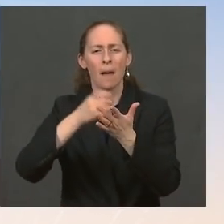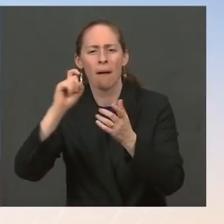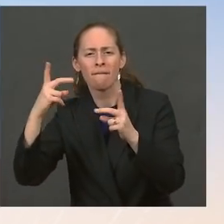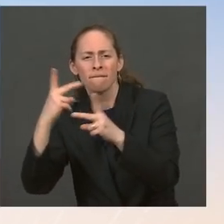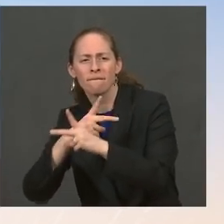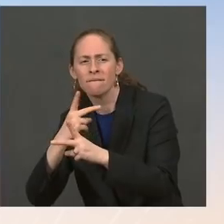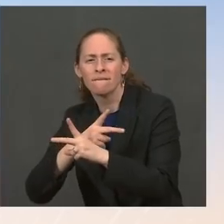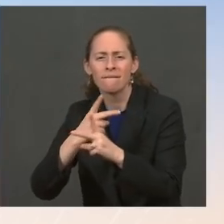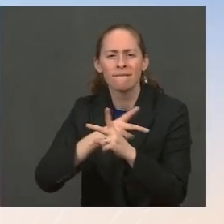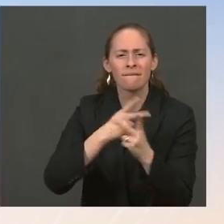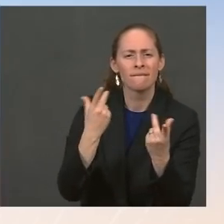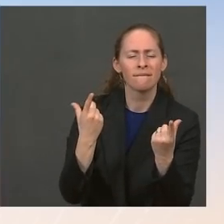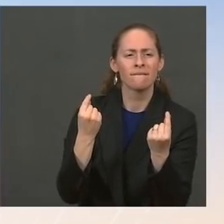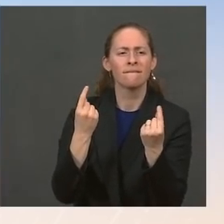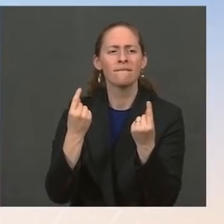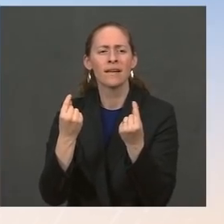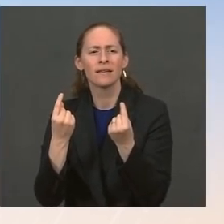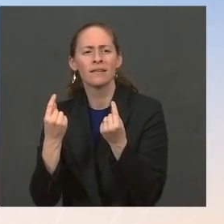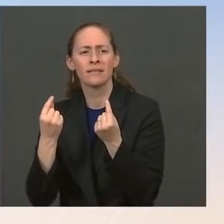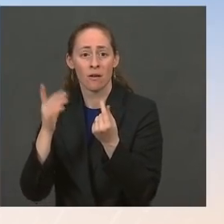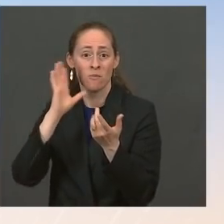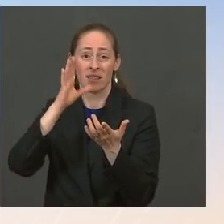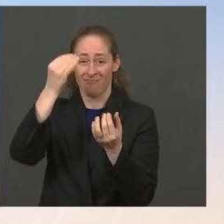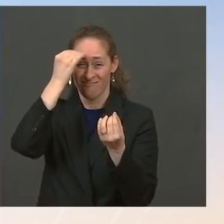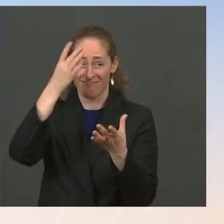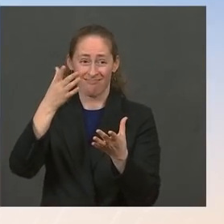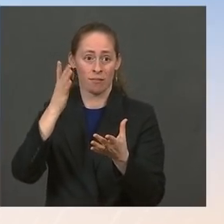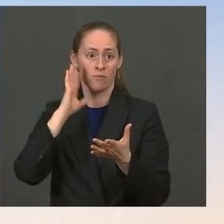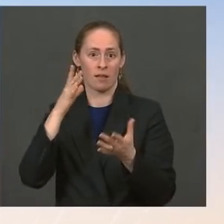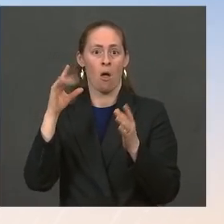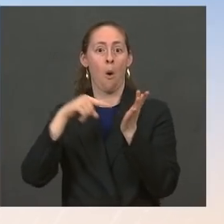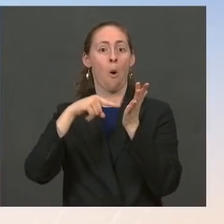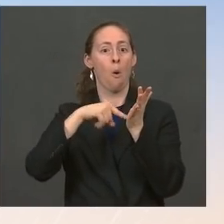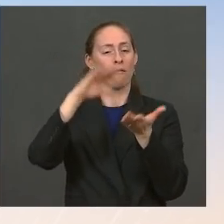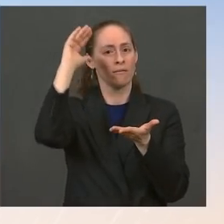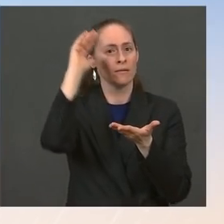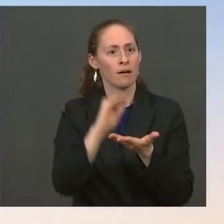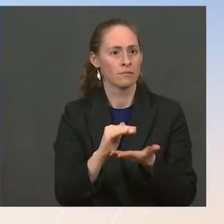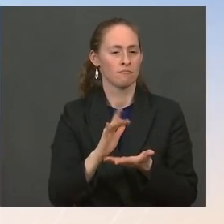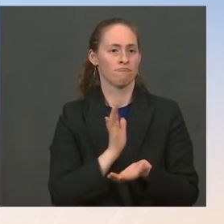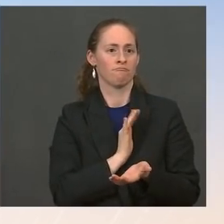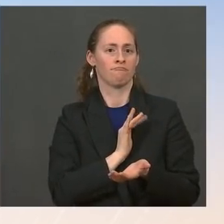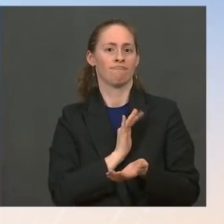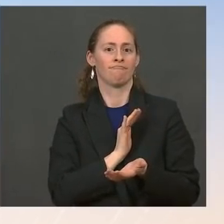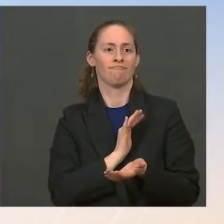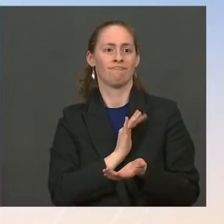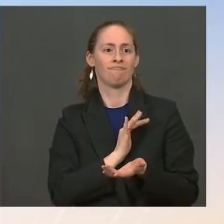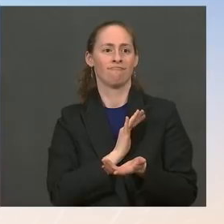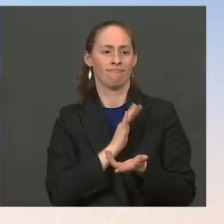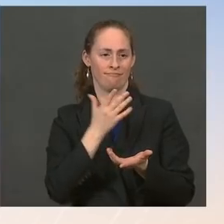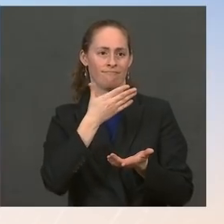this bill will actually reduce the deficit, and it will also lower costs and reduce inflationary pressures. The Press: Can I follow up there for a second?